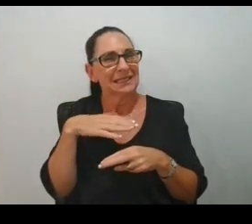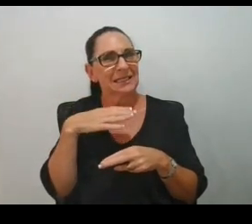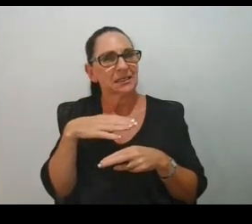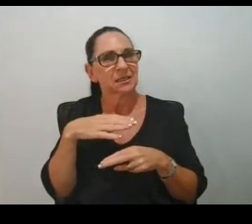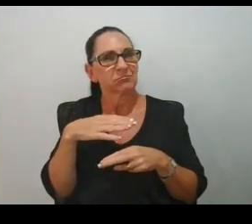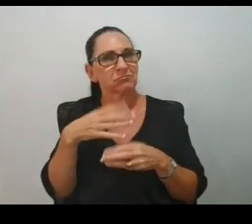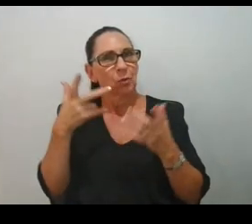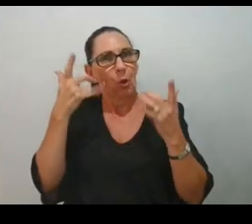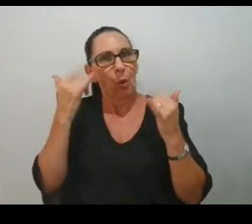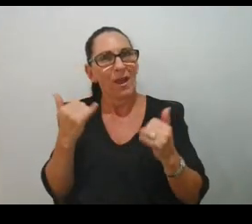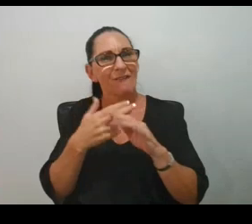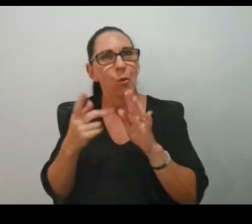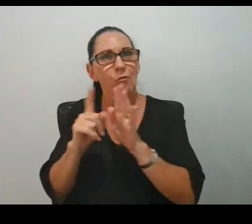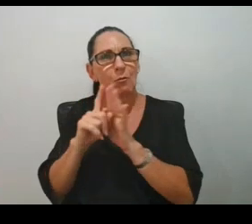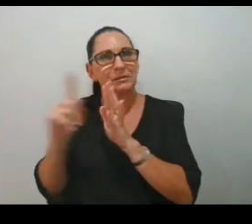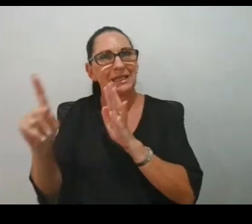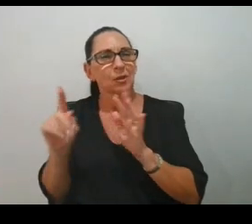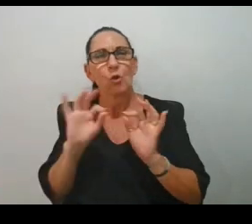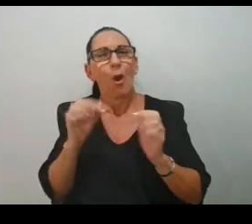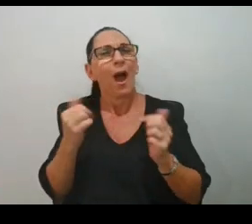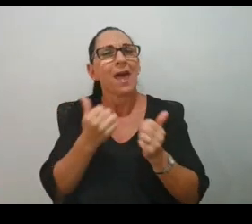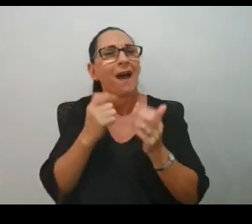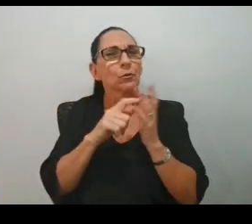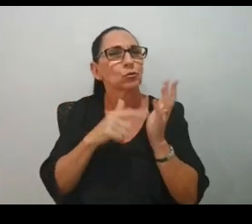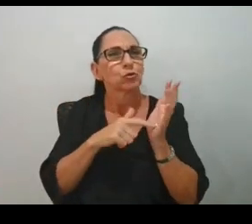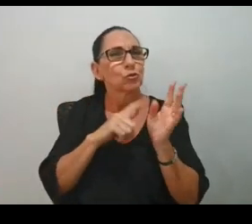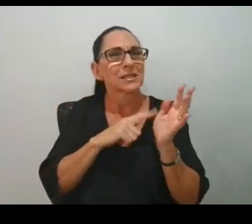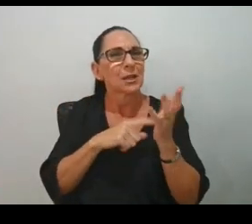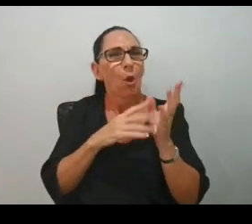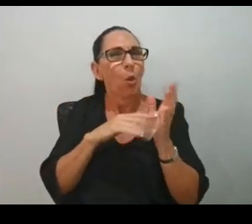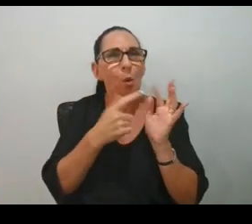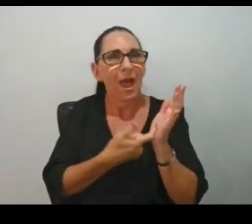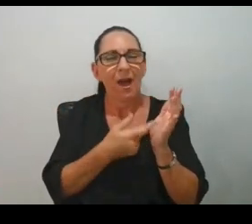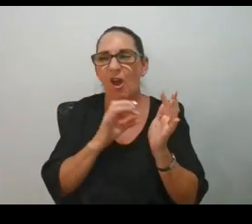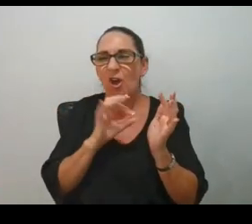or beyond just getting normal information legal Information then they do have to apply for a